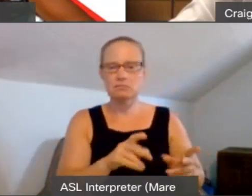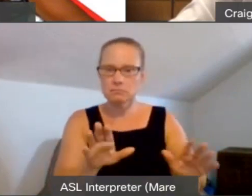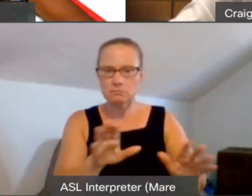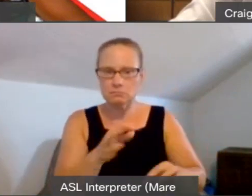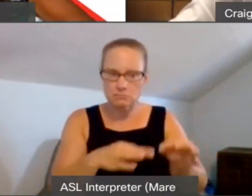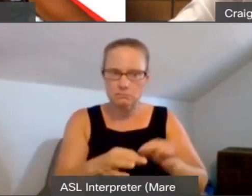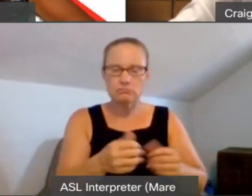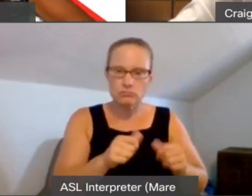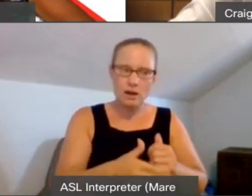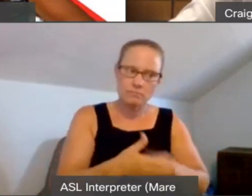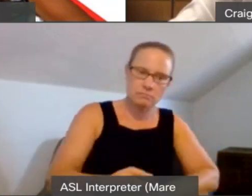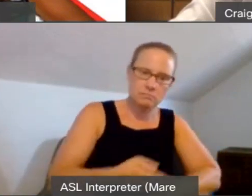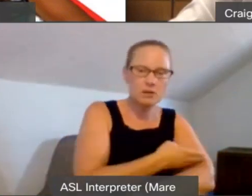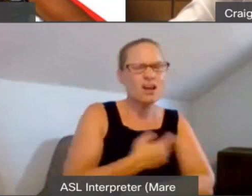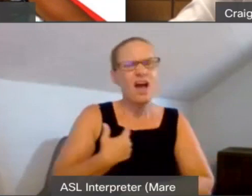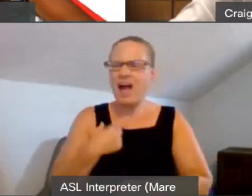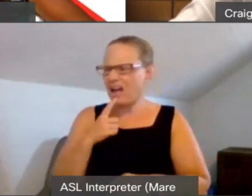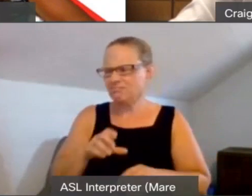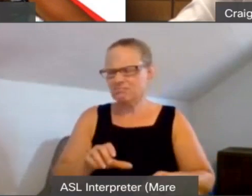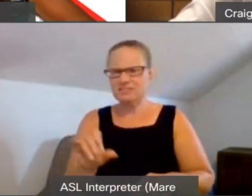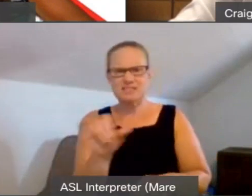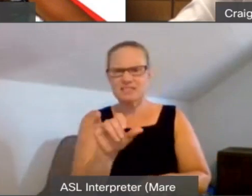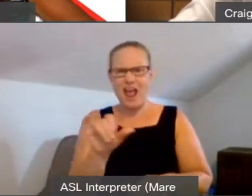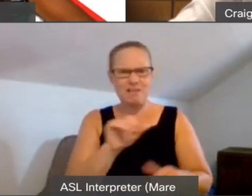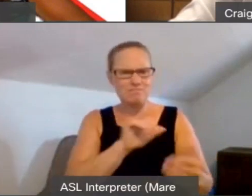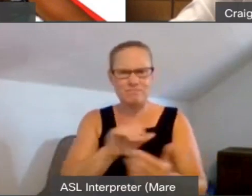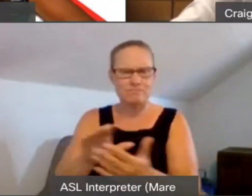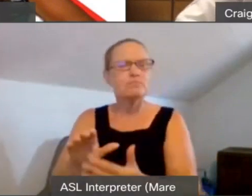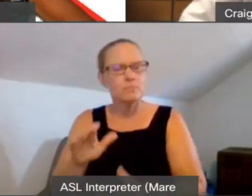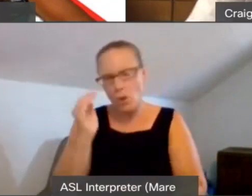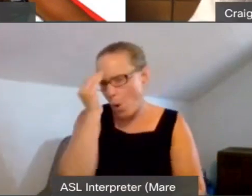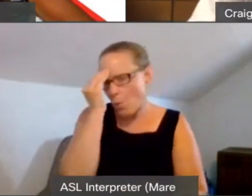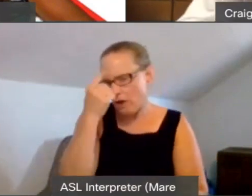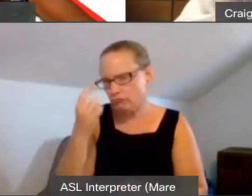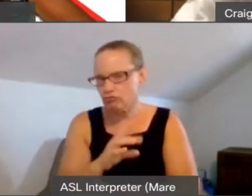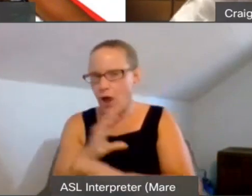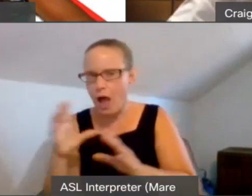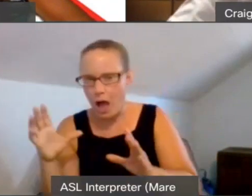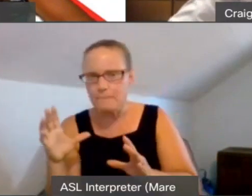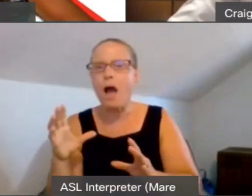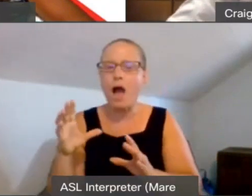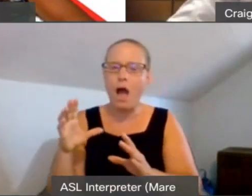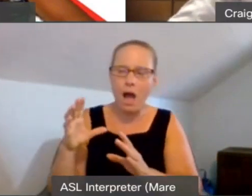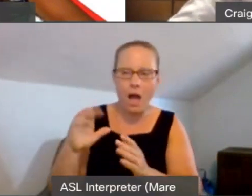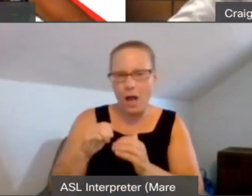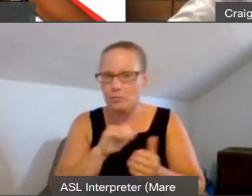I practice the same techniques just being informed in trauma because I think that's a big part of it